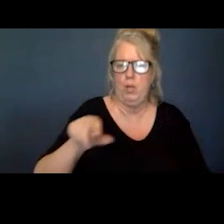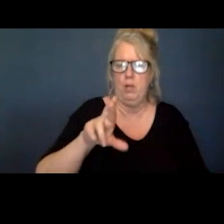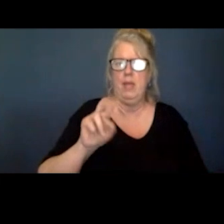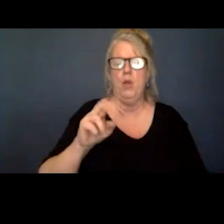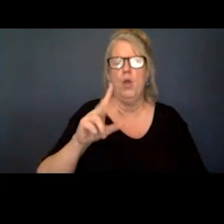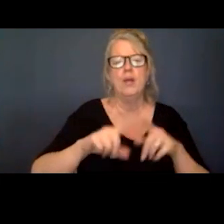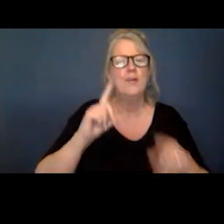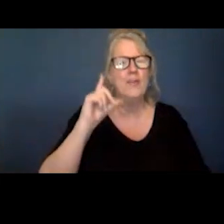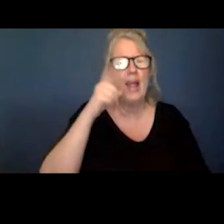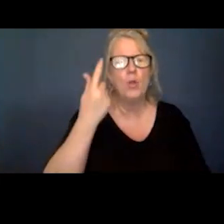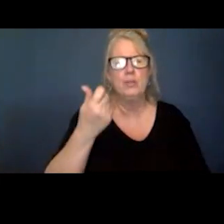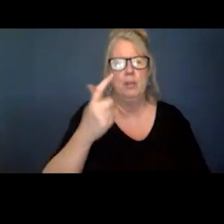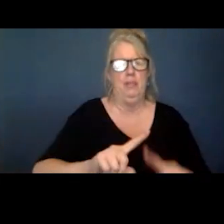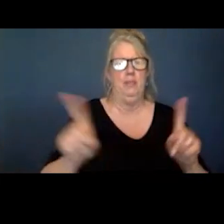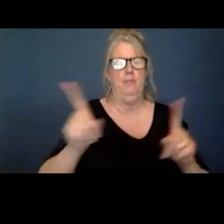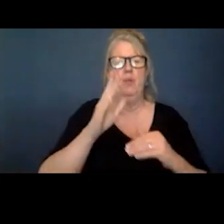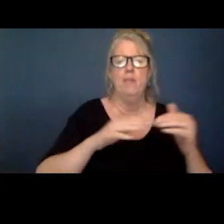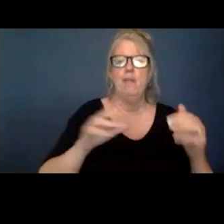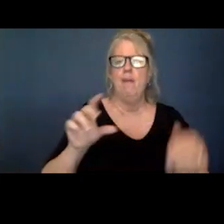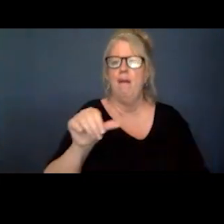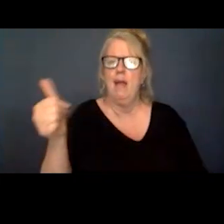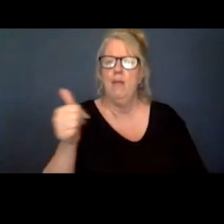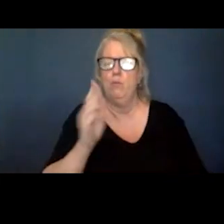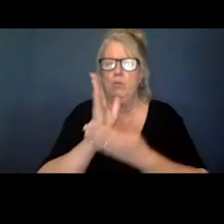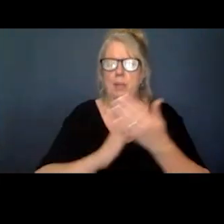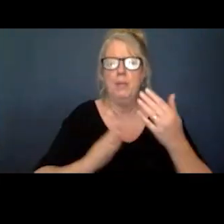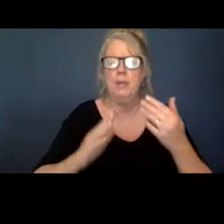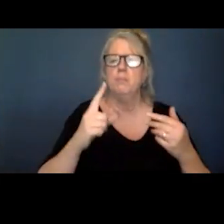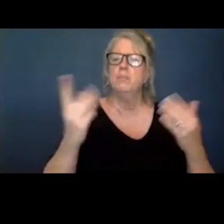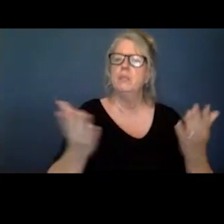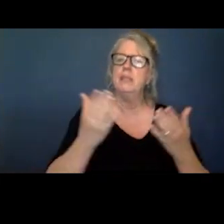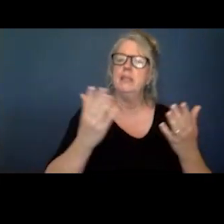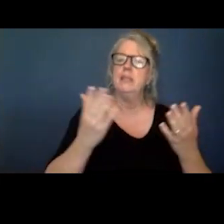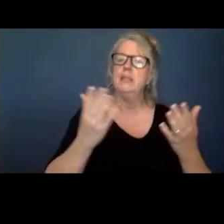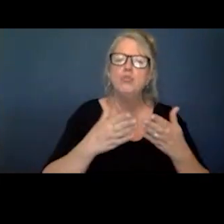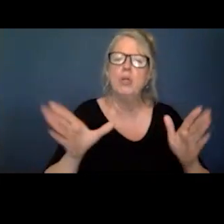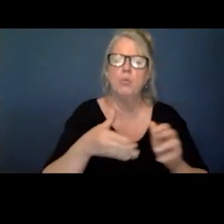a little different for everyone in different sectors, but here are some general guidelines.